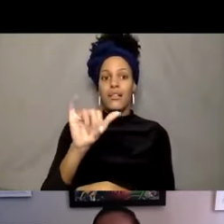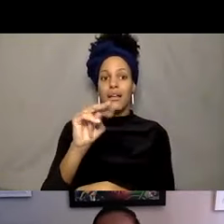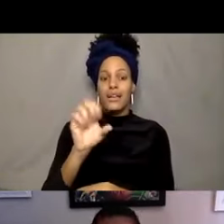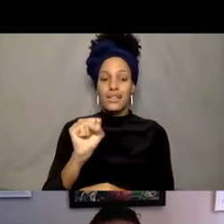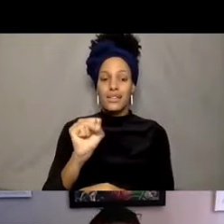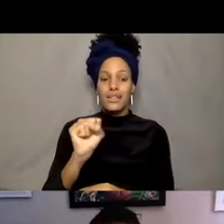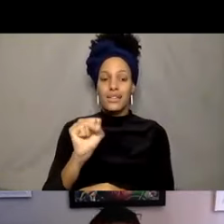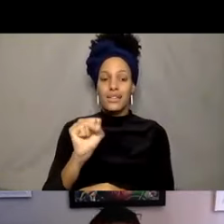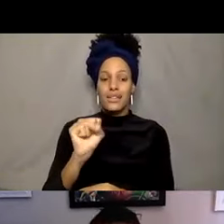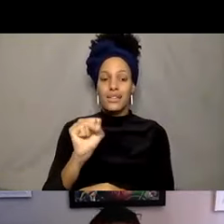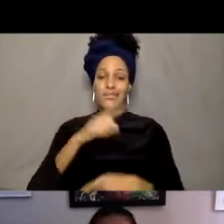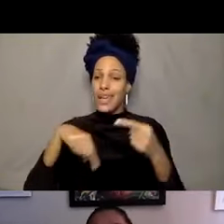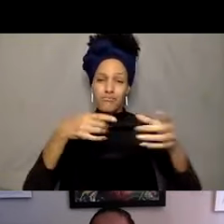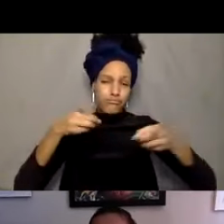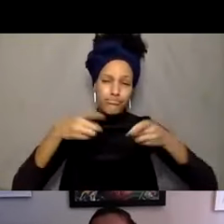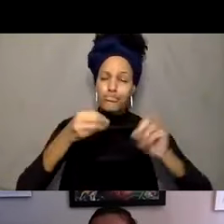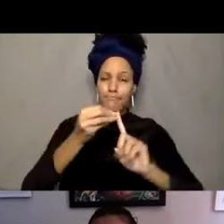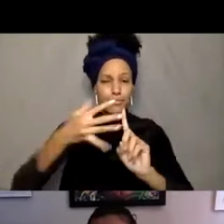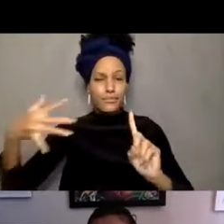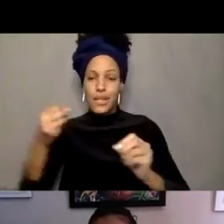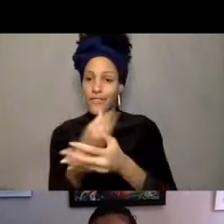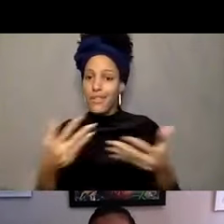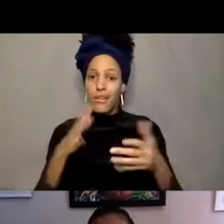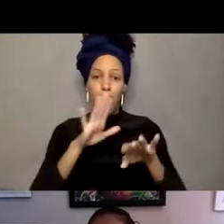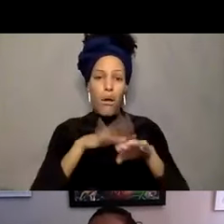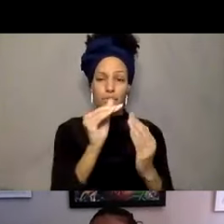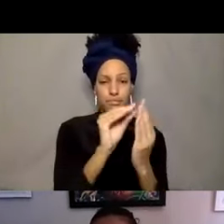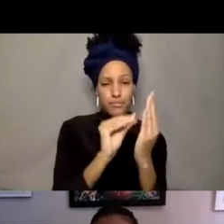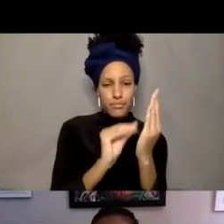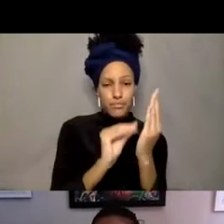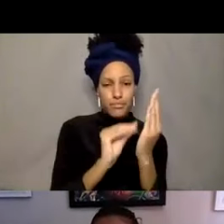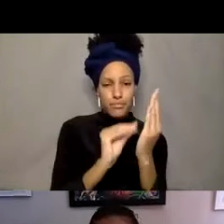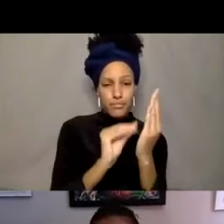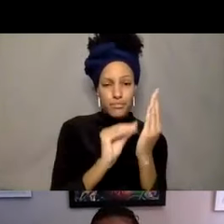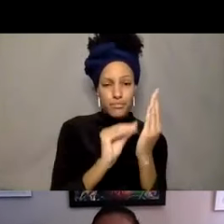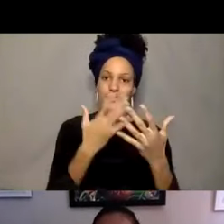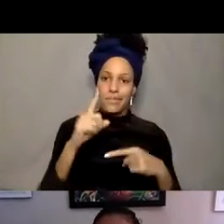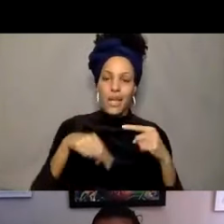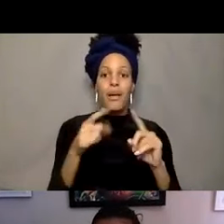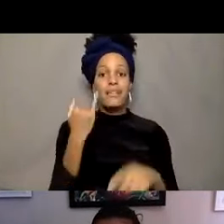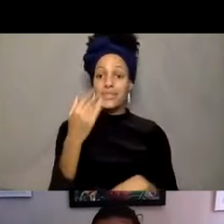So please, read the guidelines. Whether in Spanish or English, please read them.